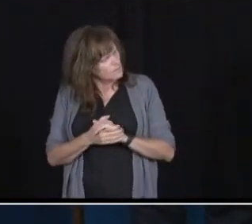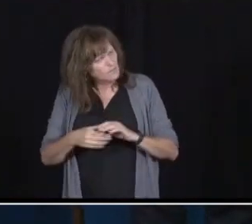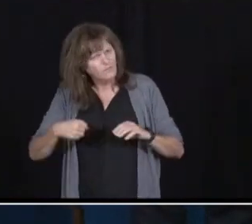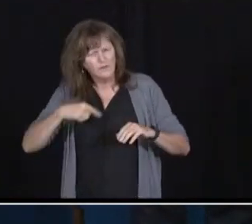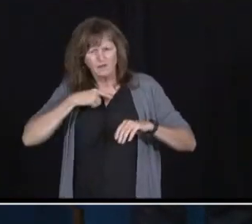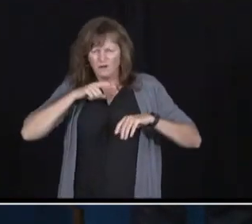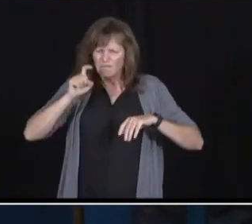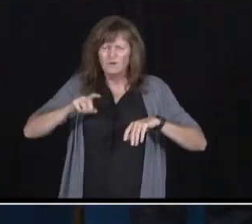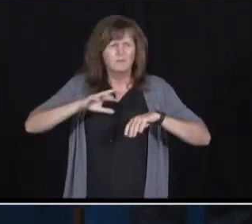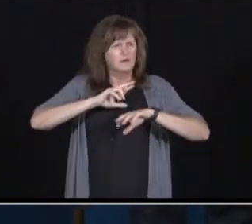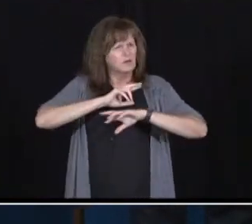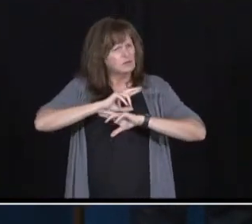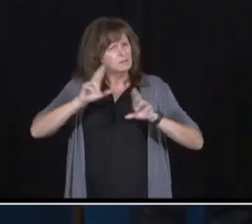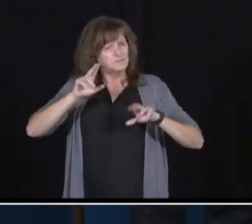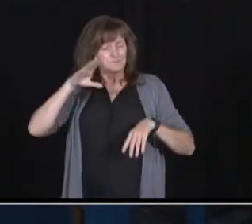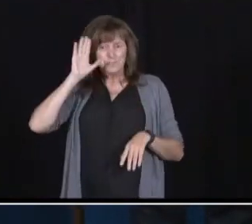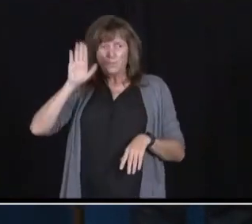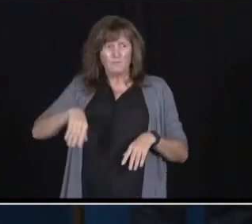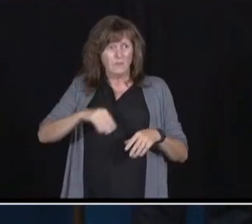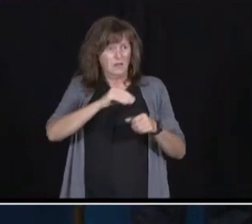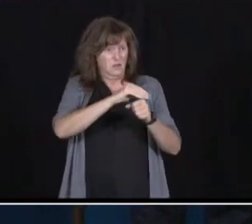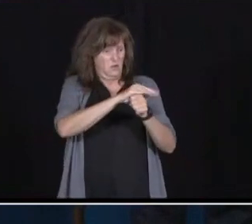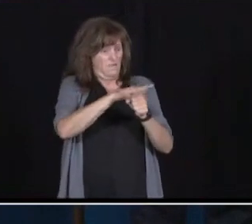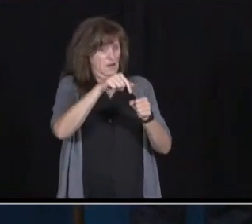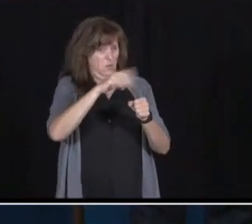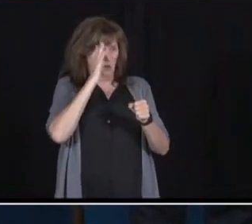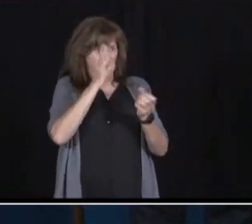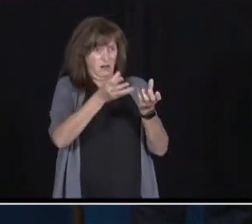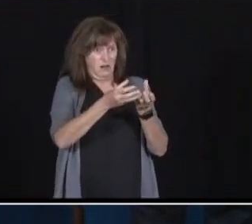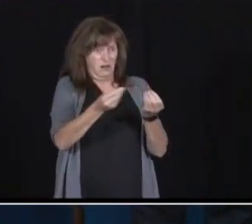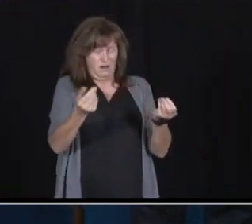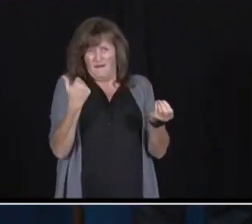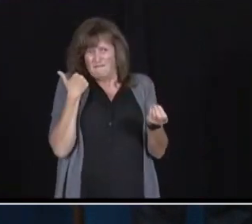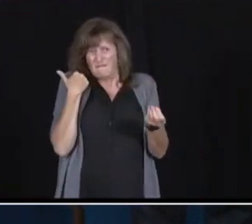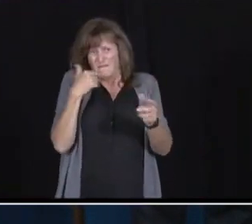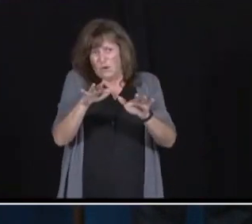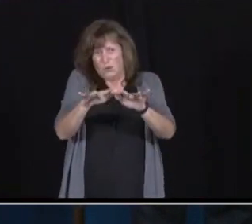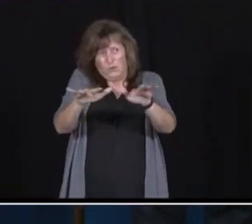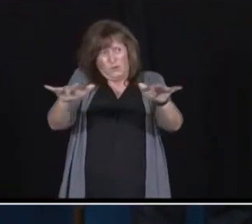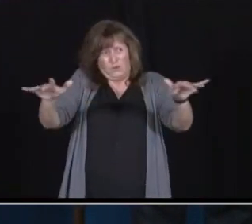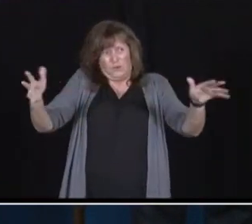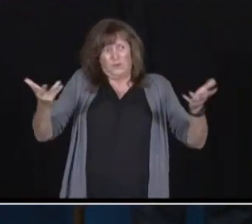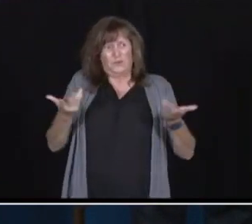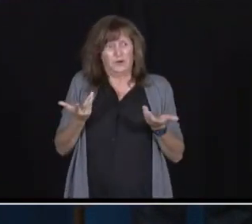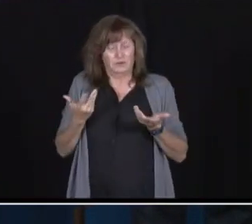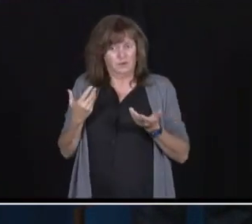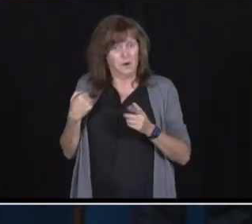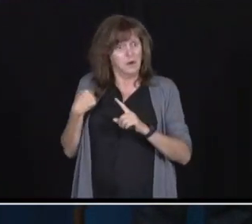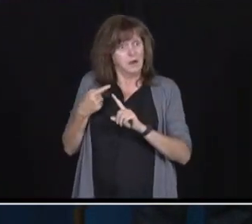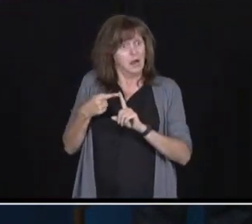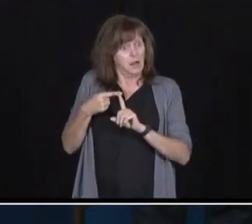And we need to be ready because we know COVID-19 is still in our community. If the last month has taught us anything,